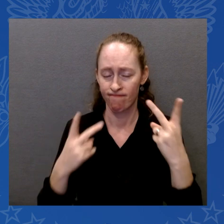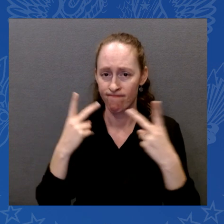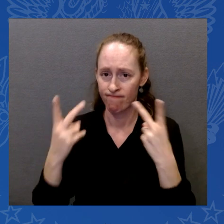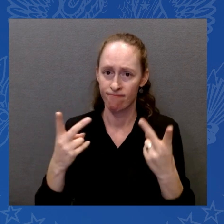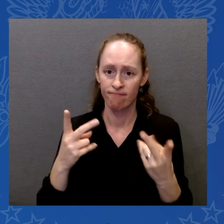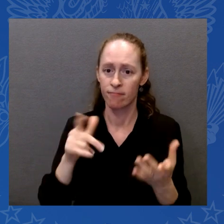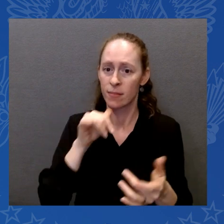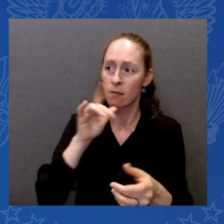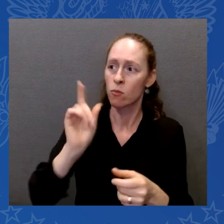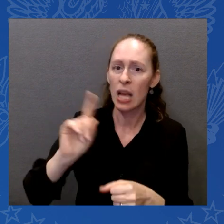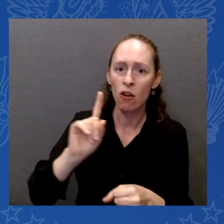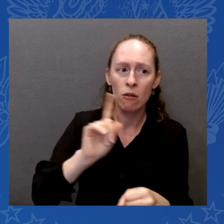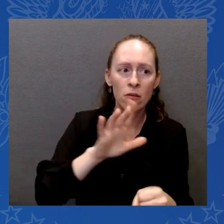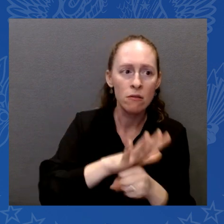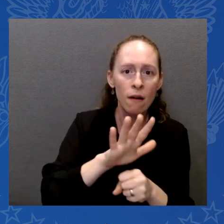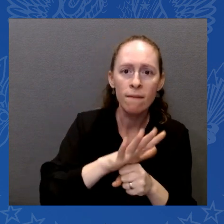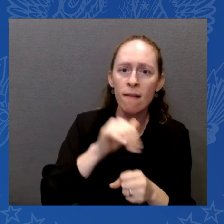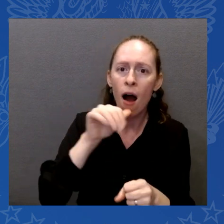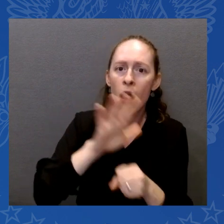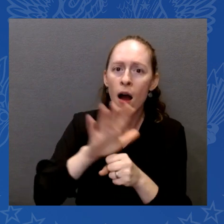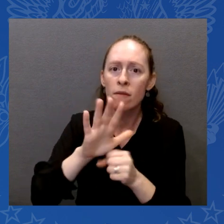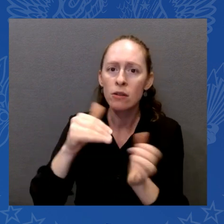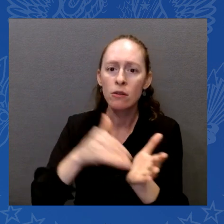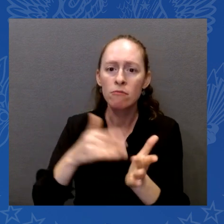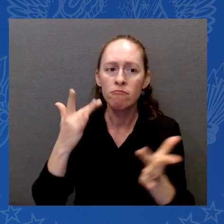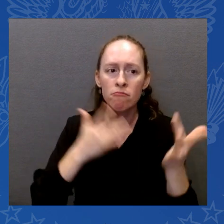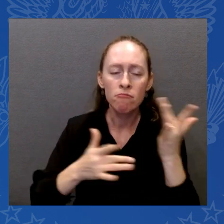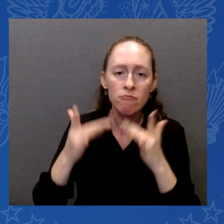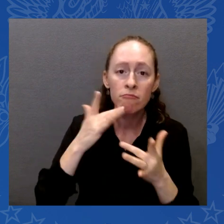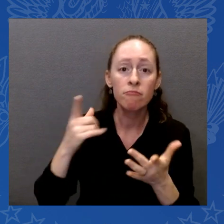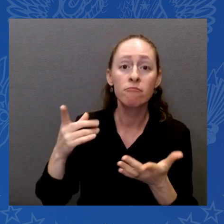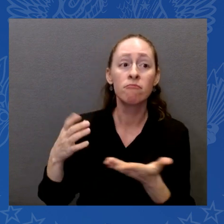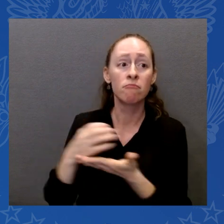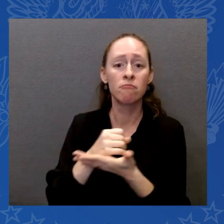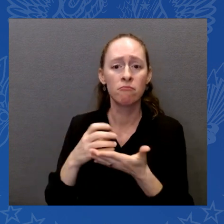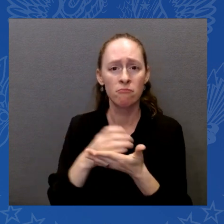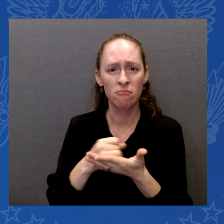and fewer educational opportunities. And this, too, affects all of us.